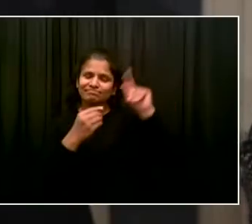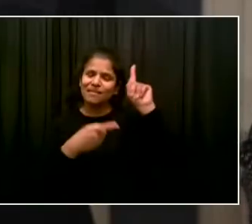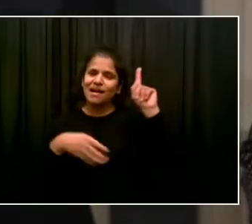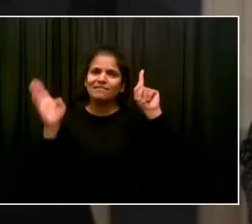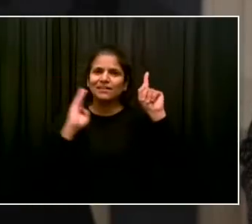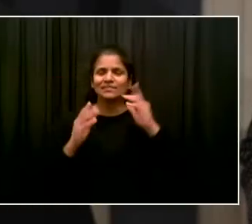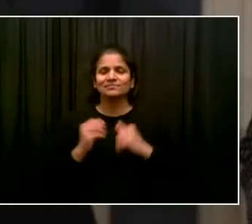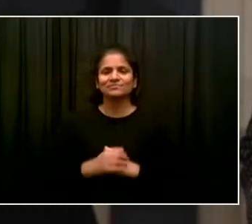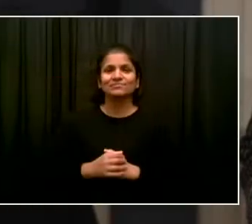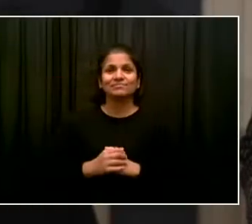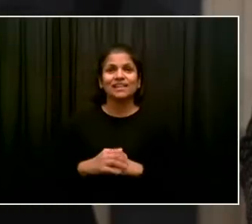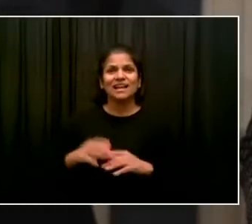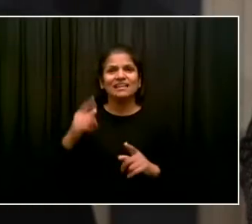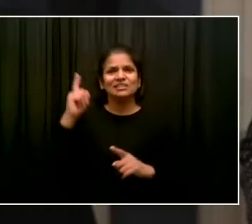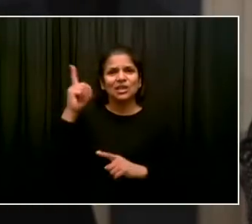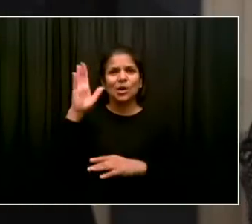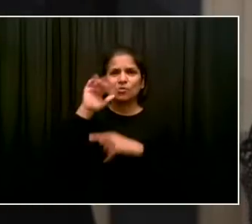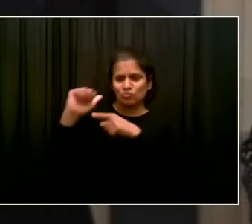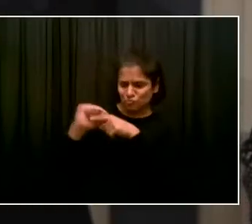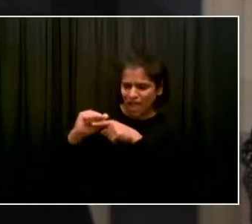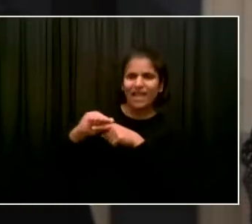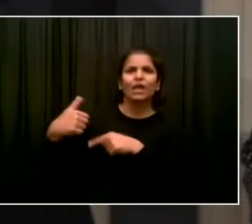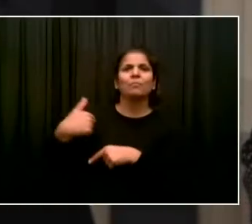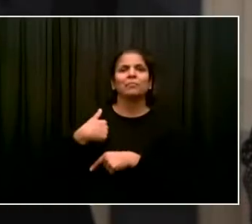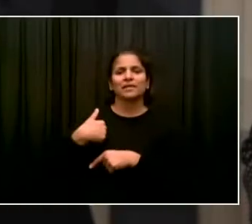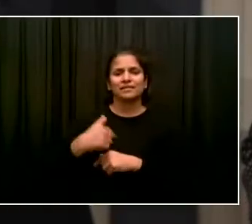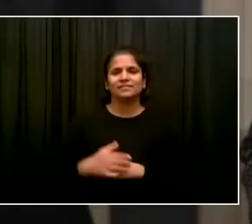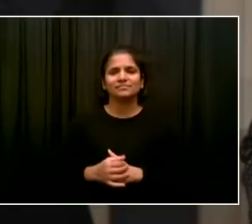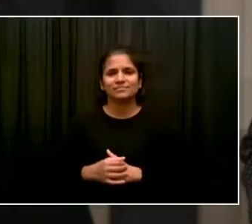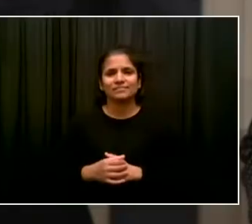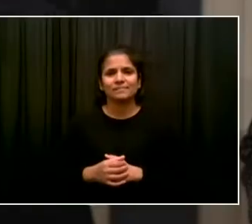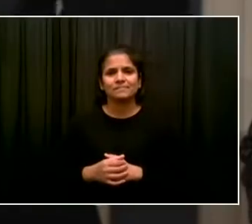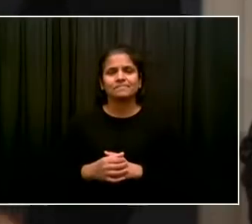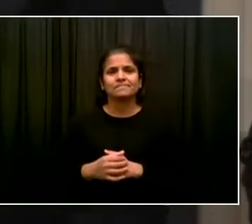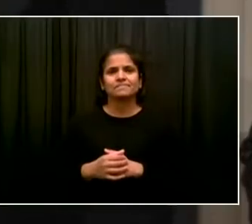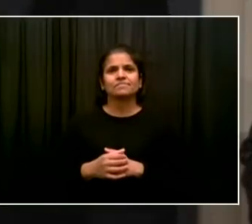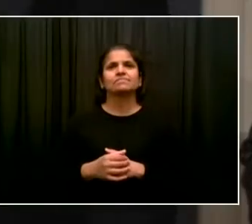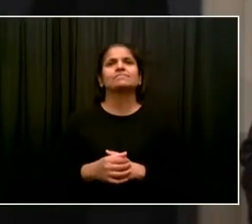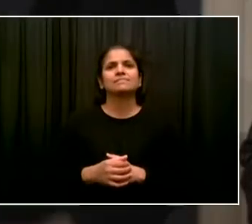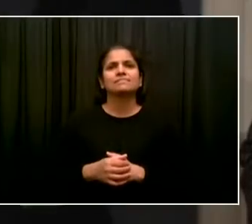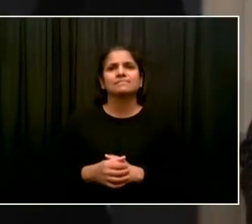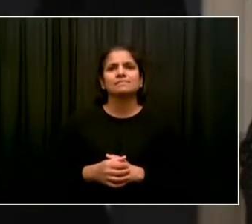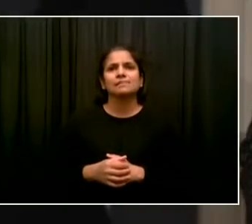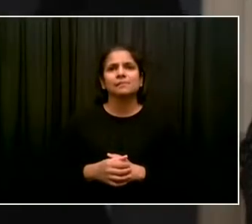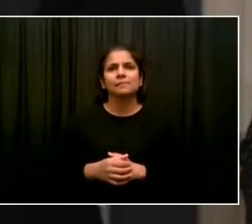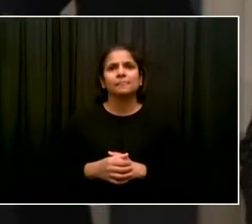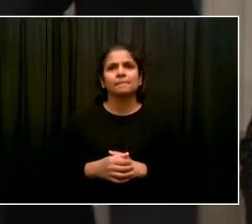SMILING AT THIS MOMENT BECAUSE THETOY O TRAINED